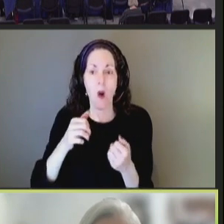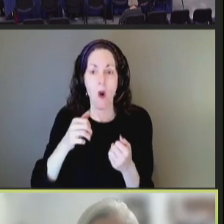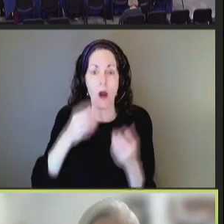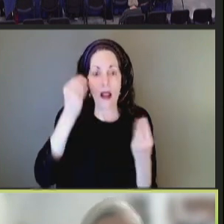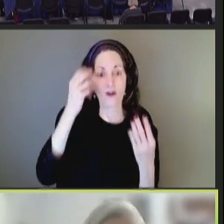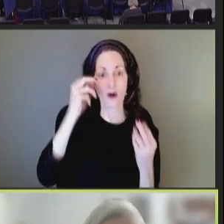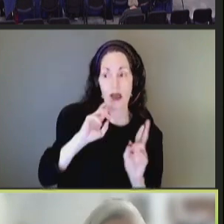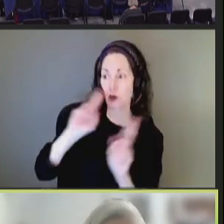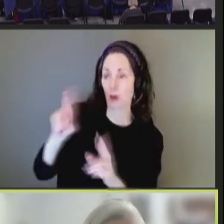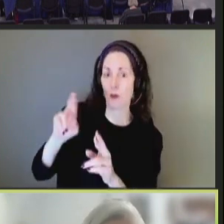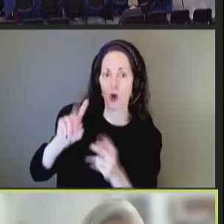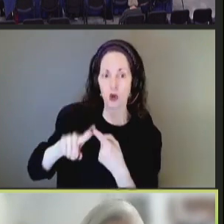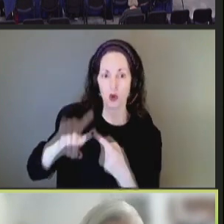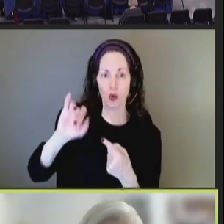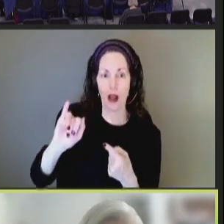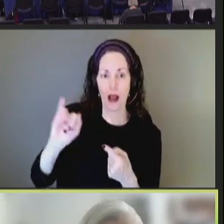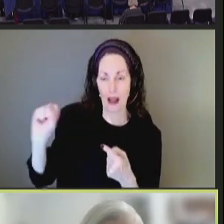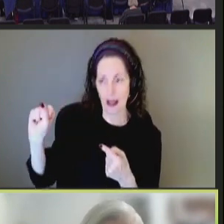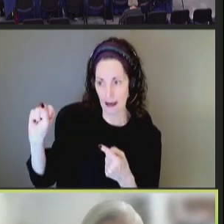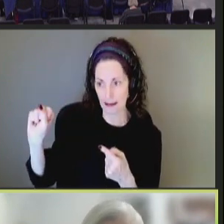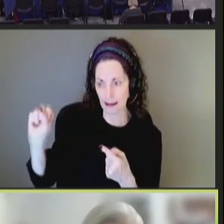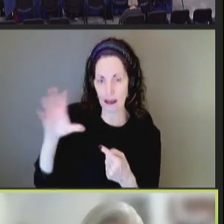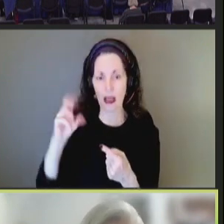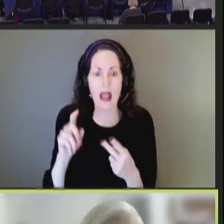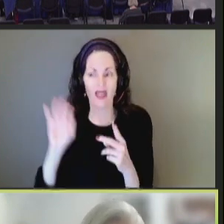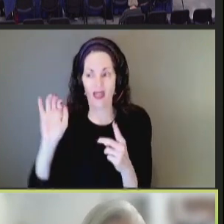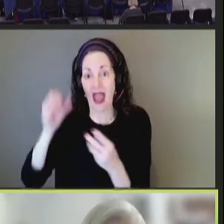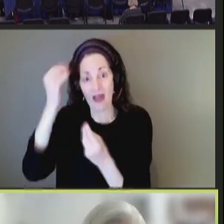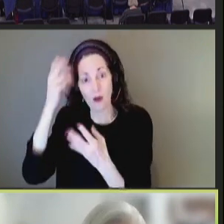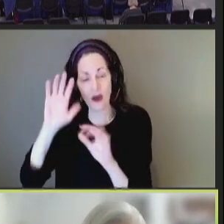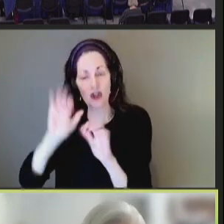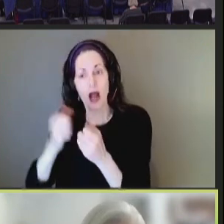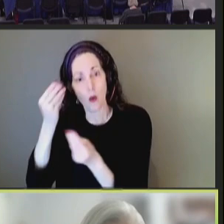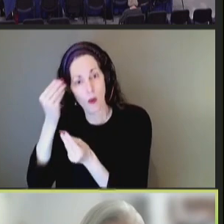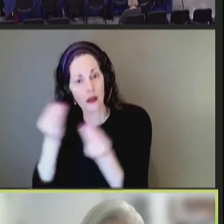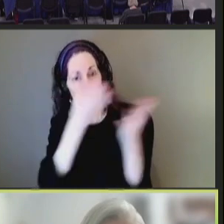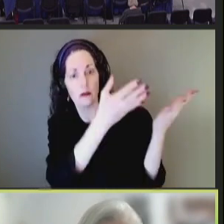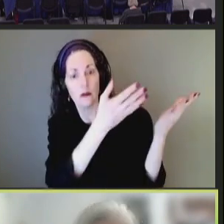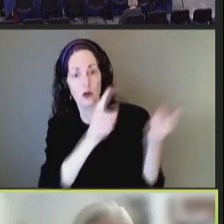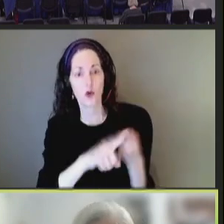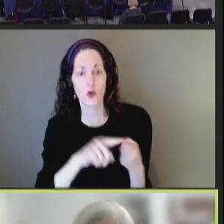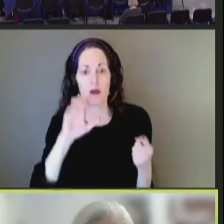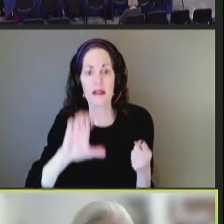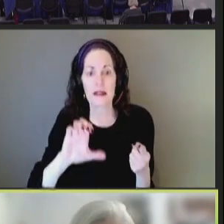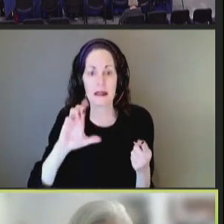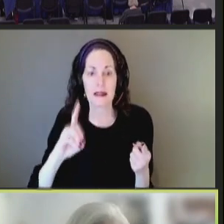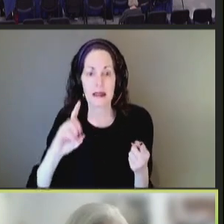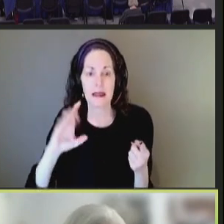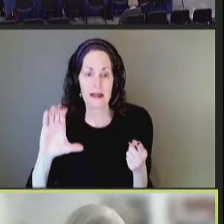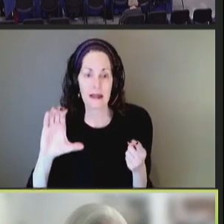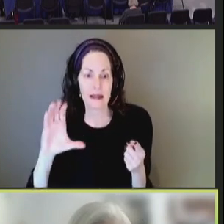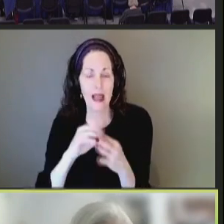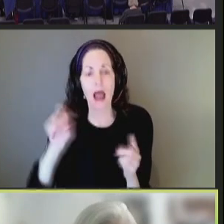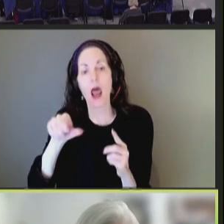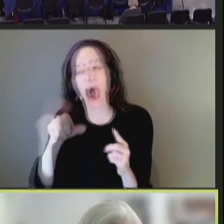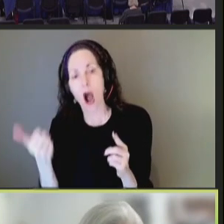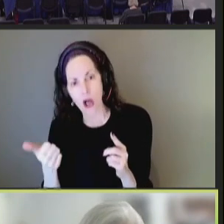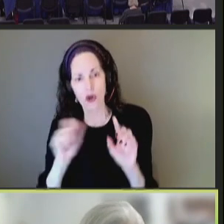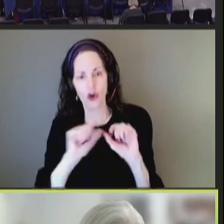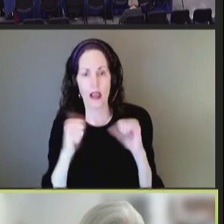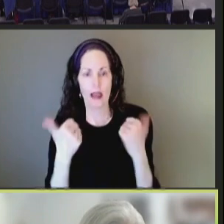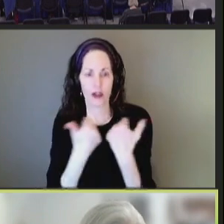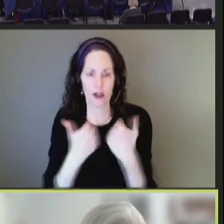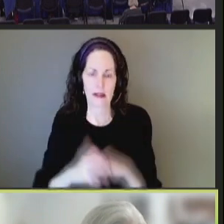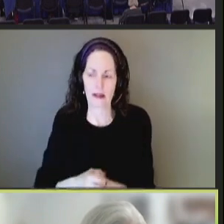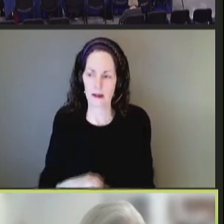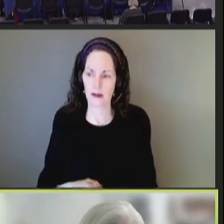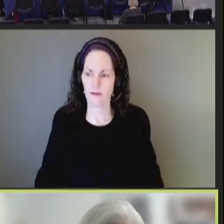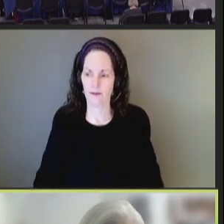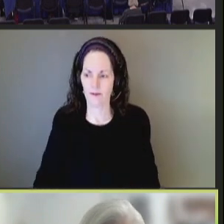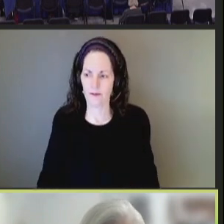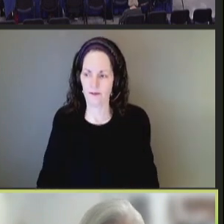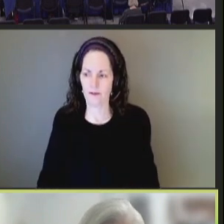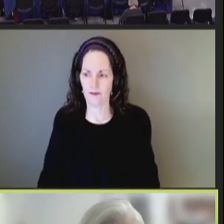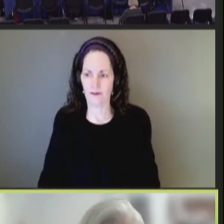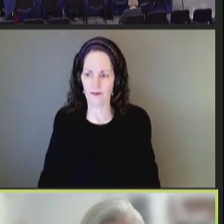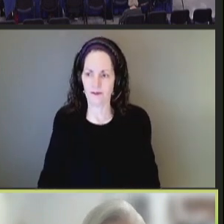and also how that data is shared with CDC and other partners. Next slide, please.